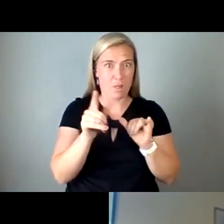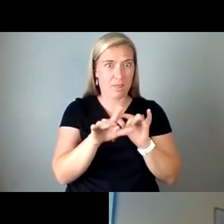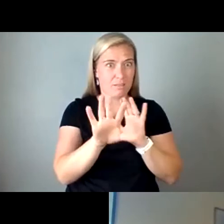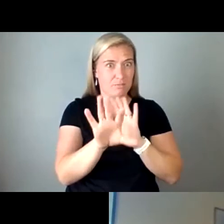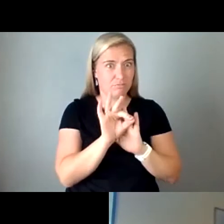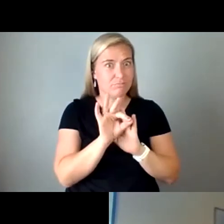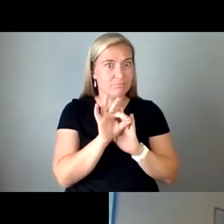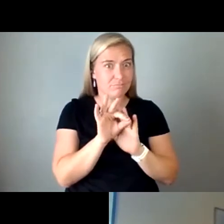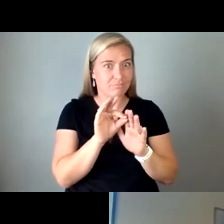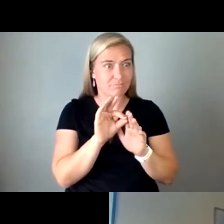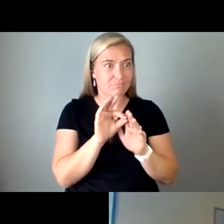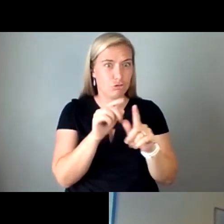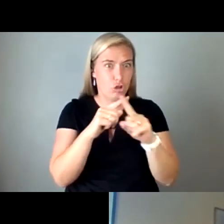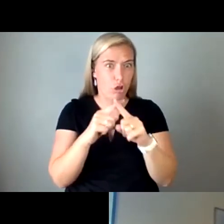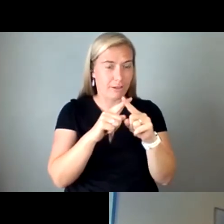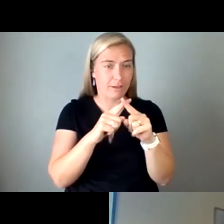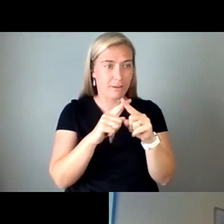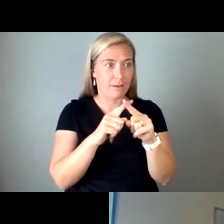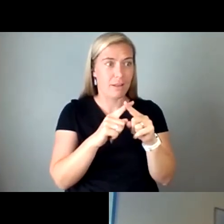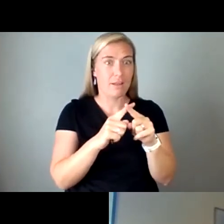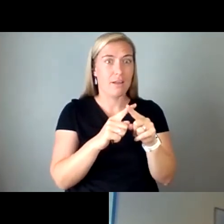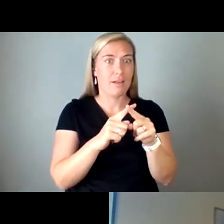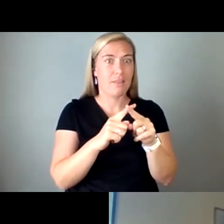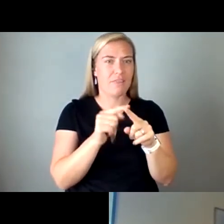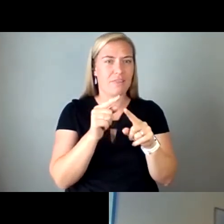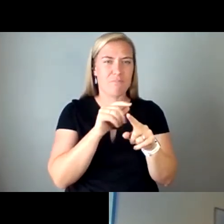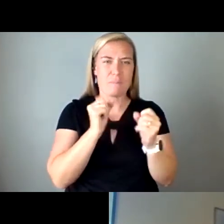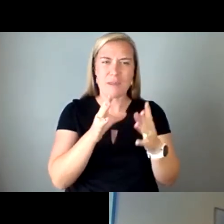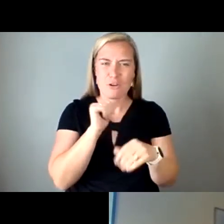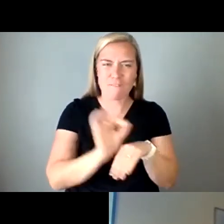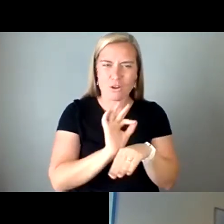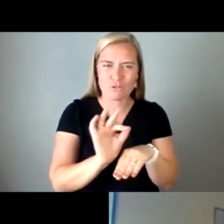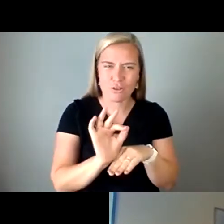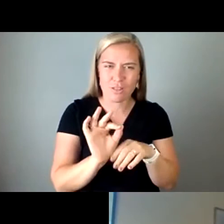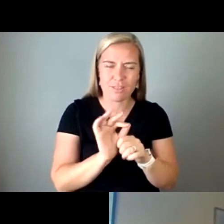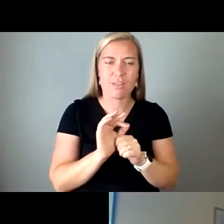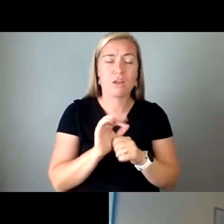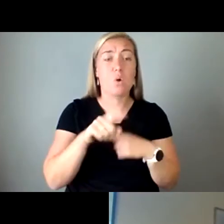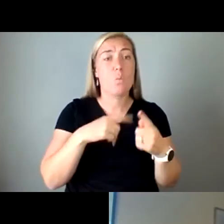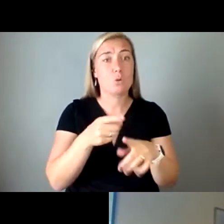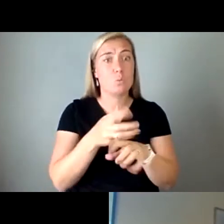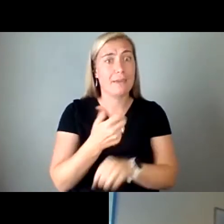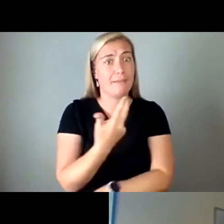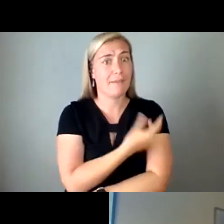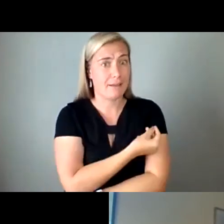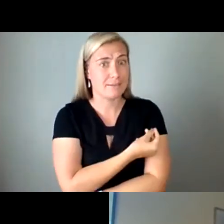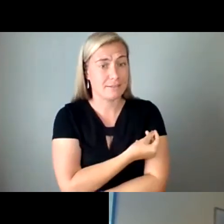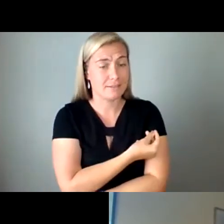But many of them are not functional. So when we vaccinate you, we're training your immune system,